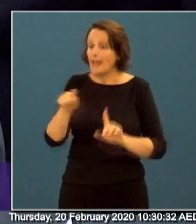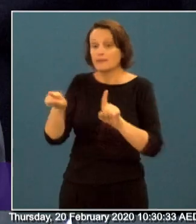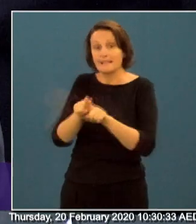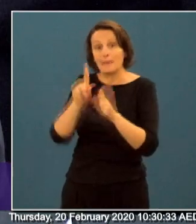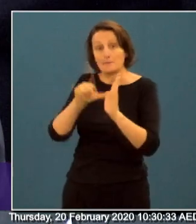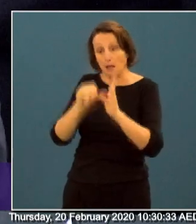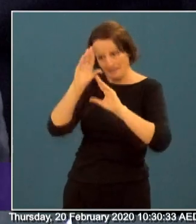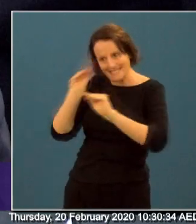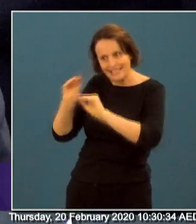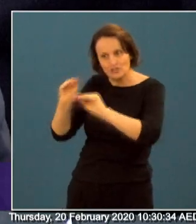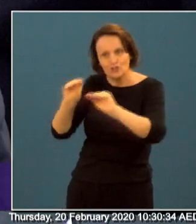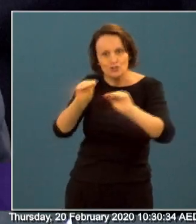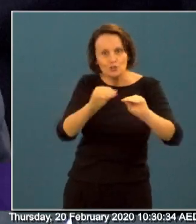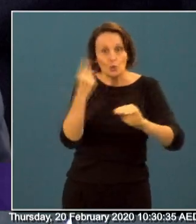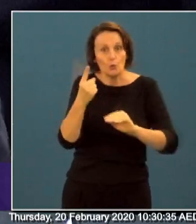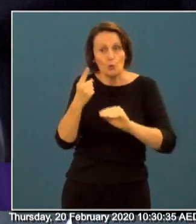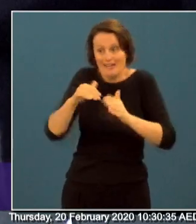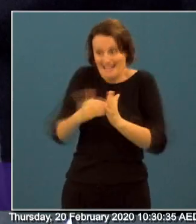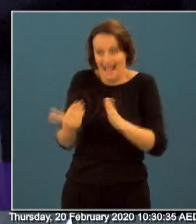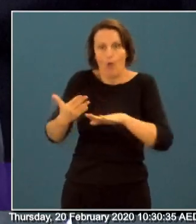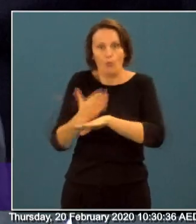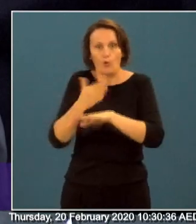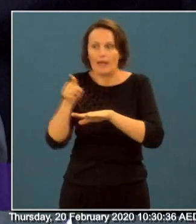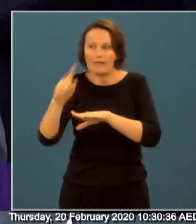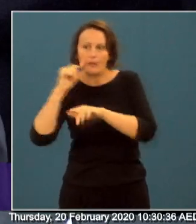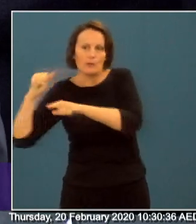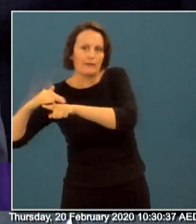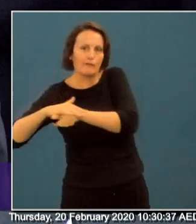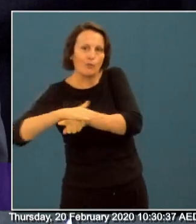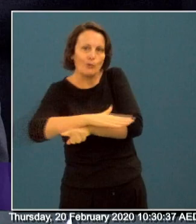then that will percolate down to the — to the students. Thank you.